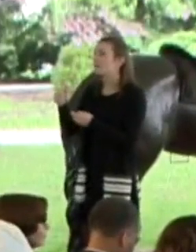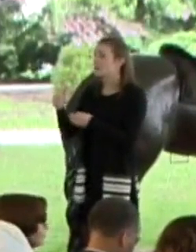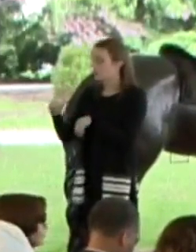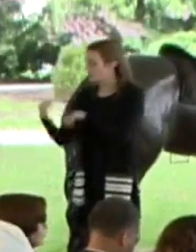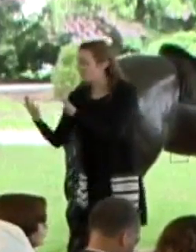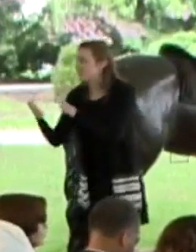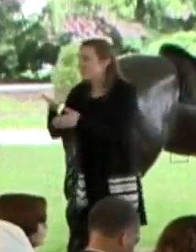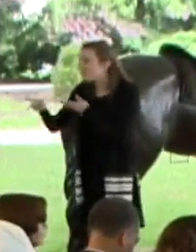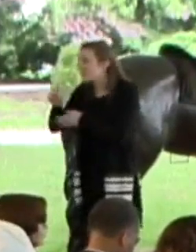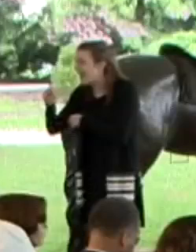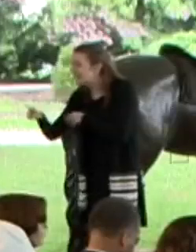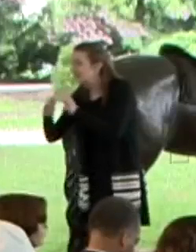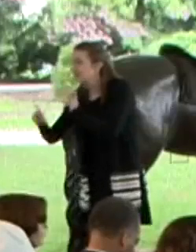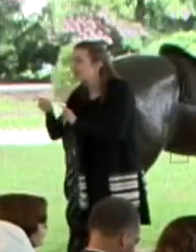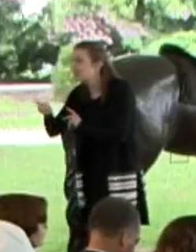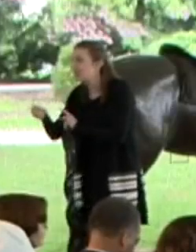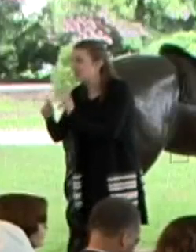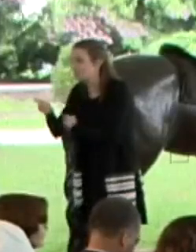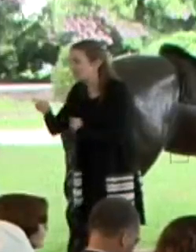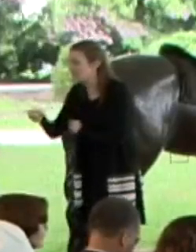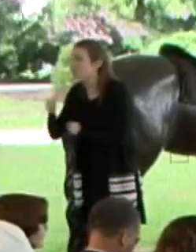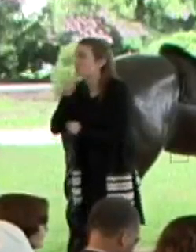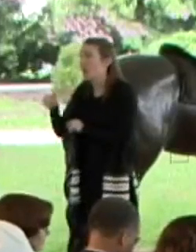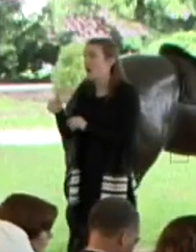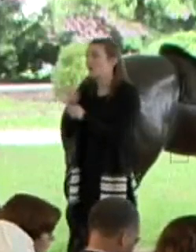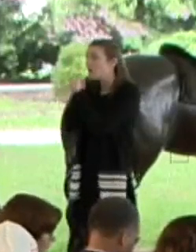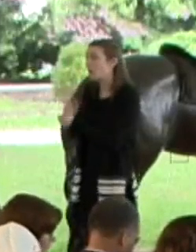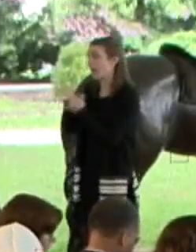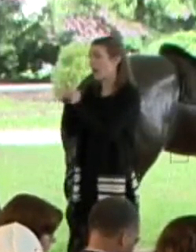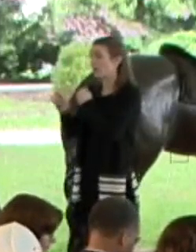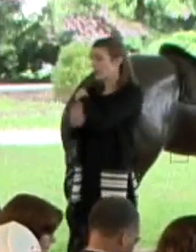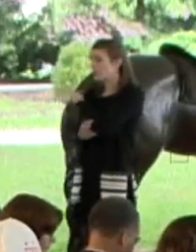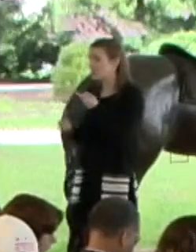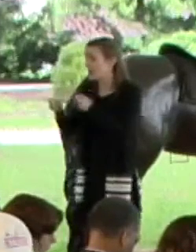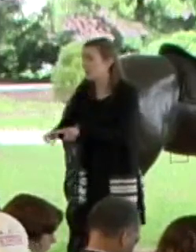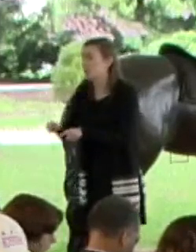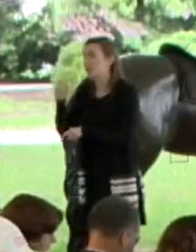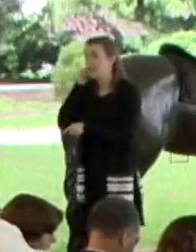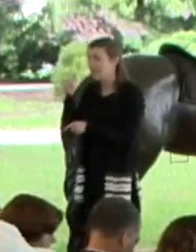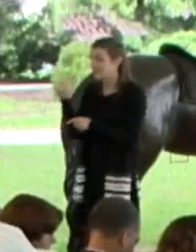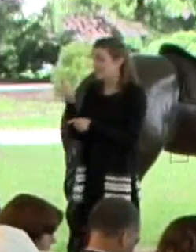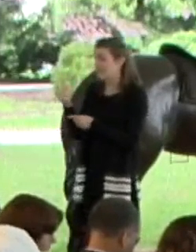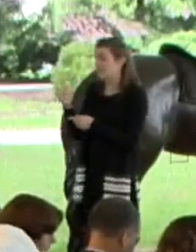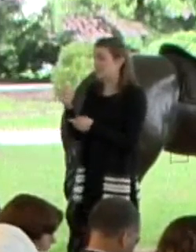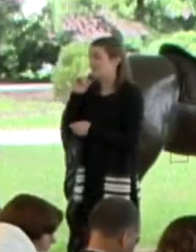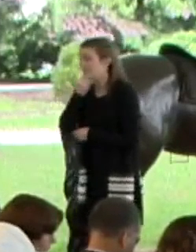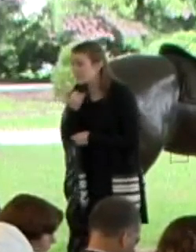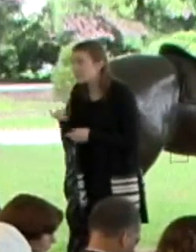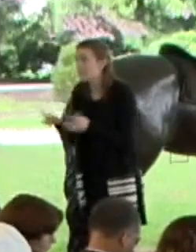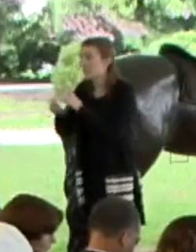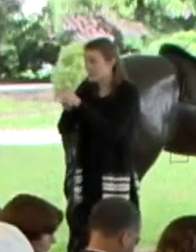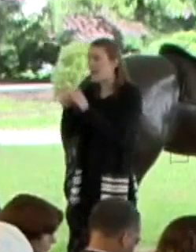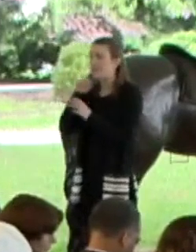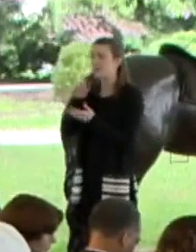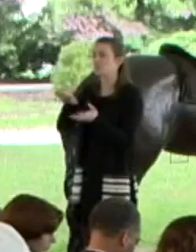WOULD CHALLENGE EVERY LEGAL PROCESS POSSIBLE BECAUSE YOU ARE NOT TAKING IT TO THE PEOPLE.